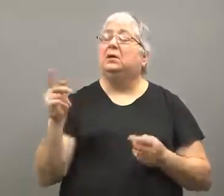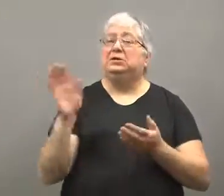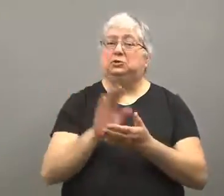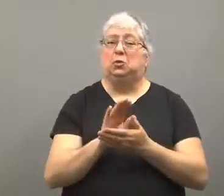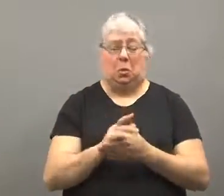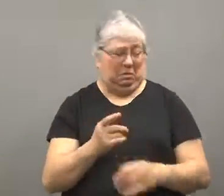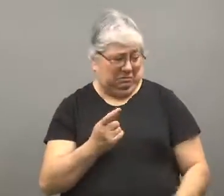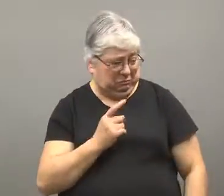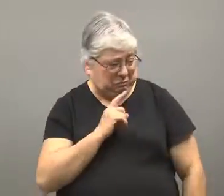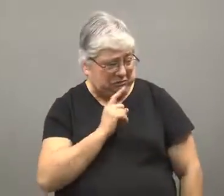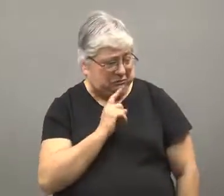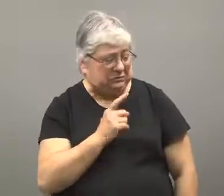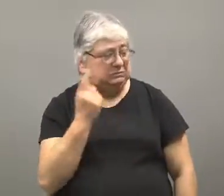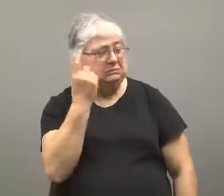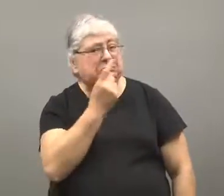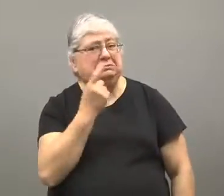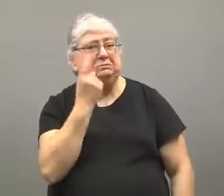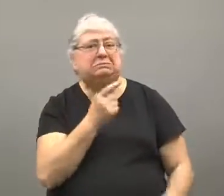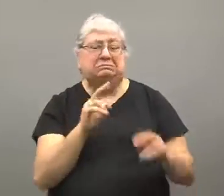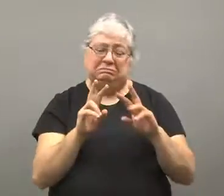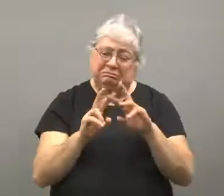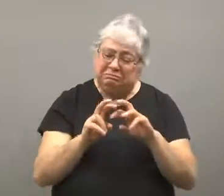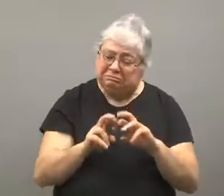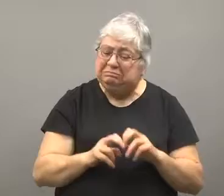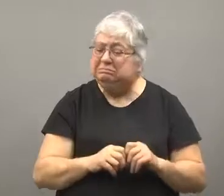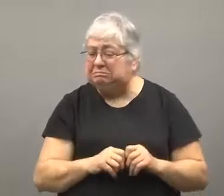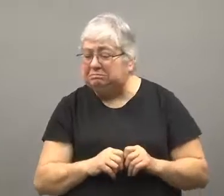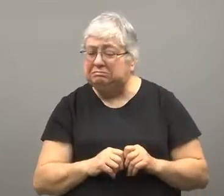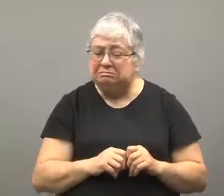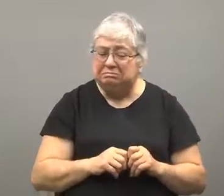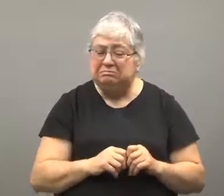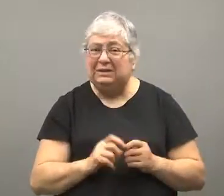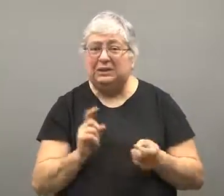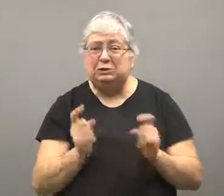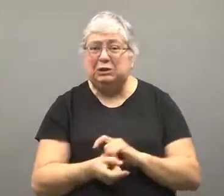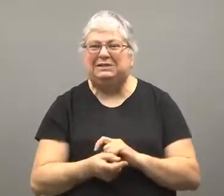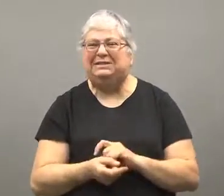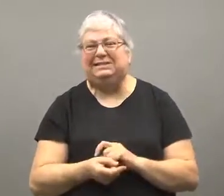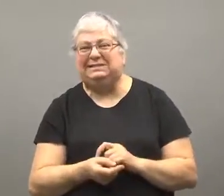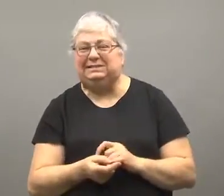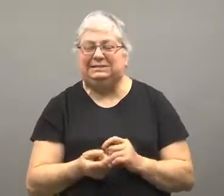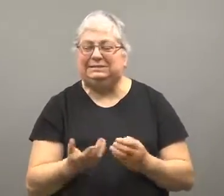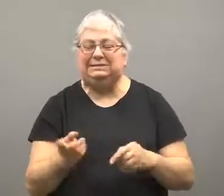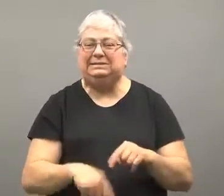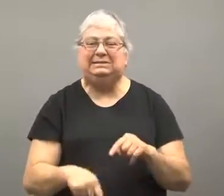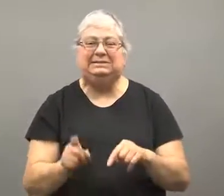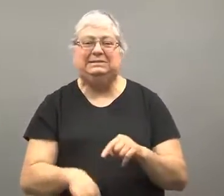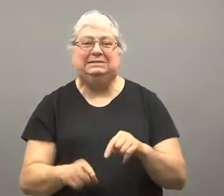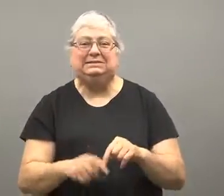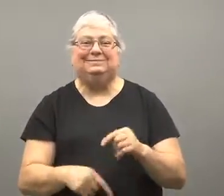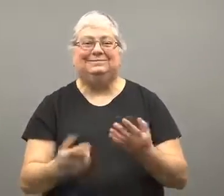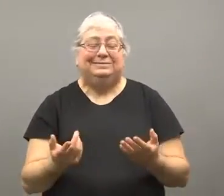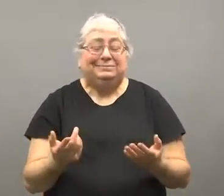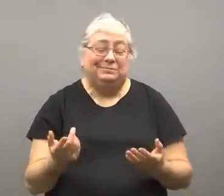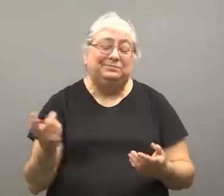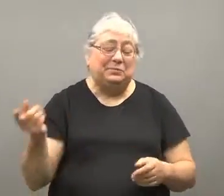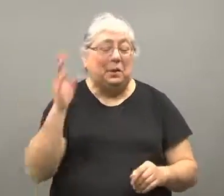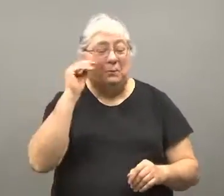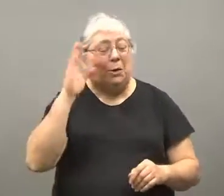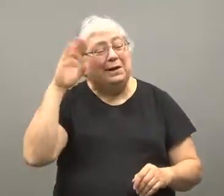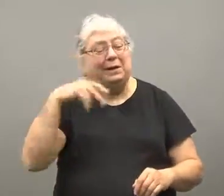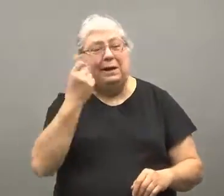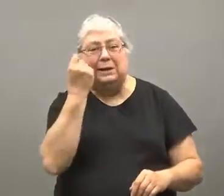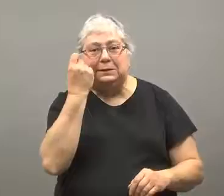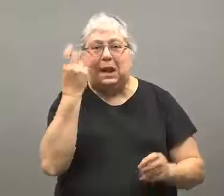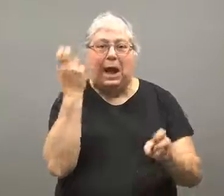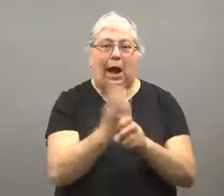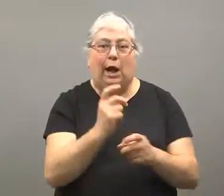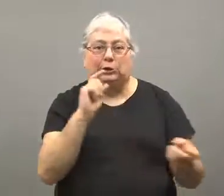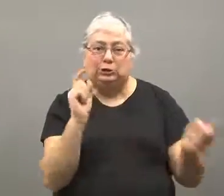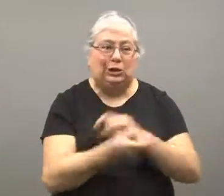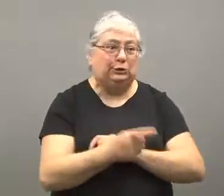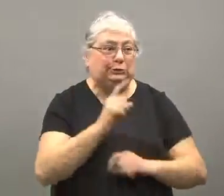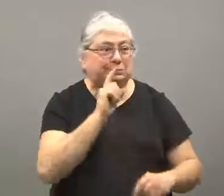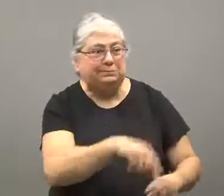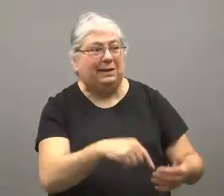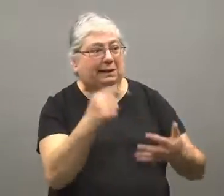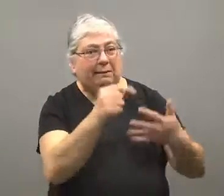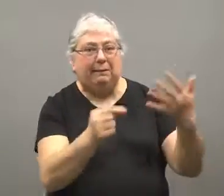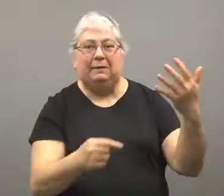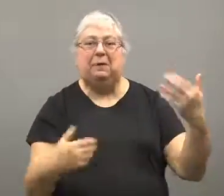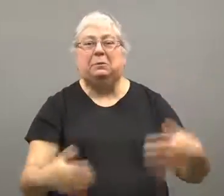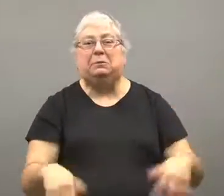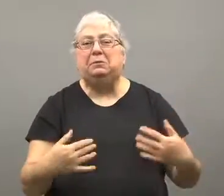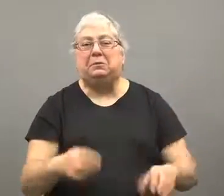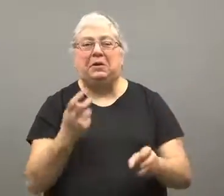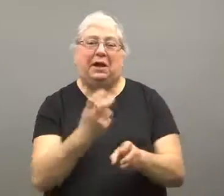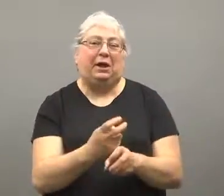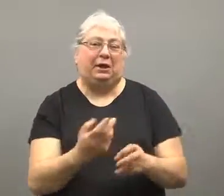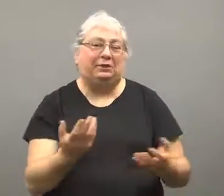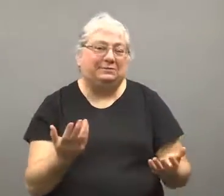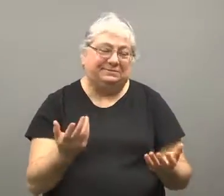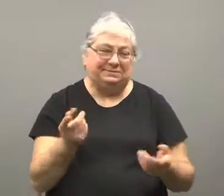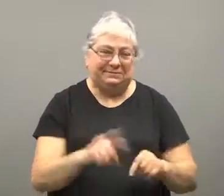His school looked over the report and decided it couldn't make the change.